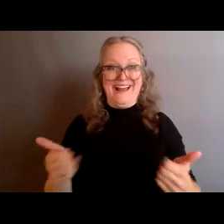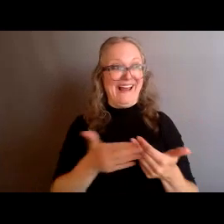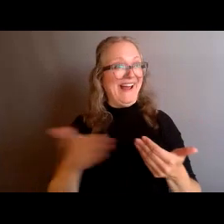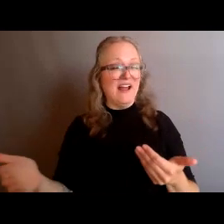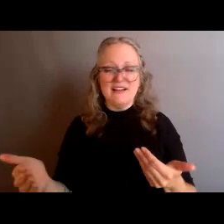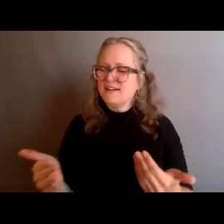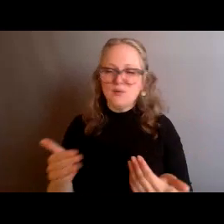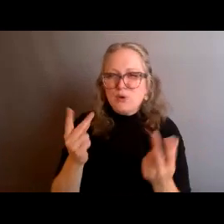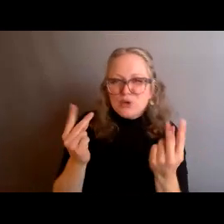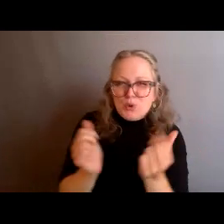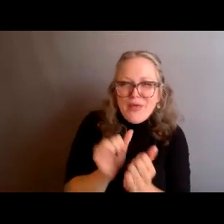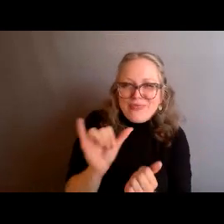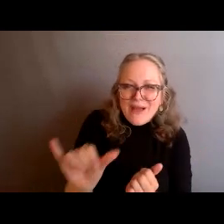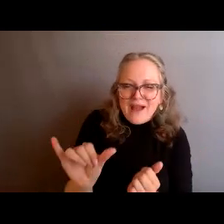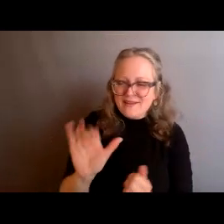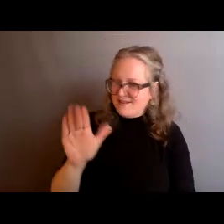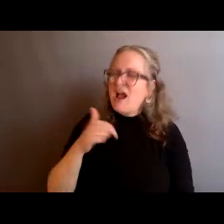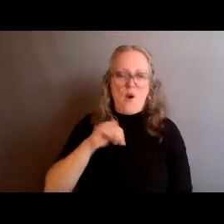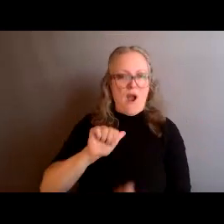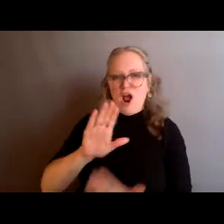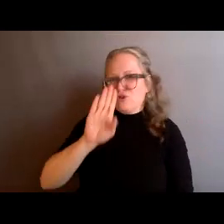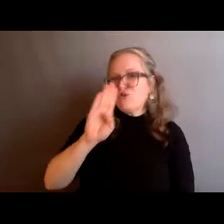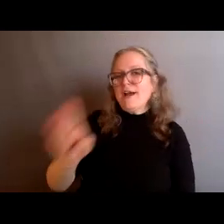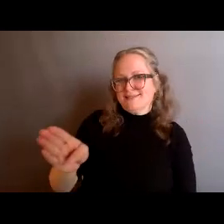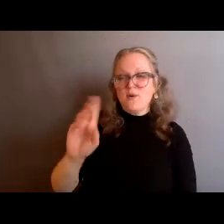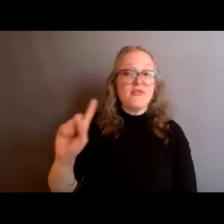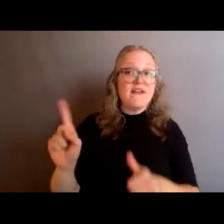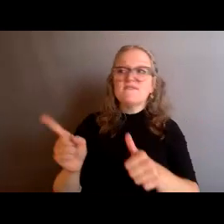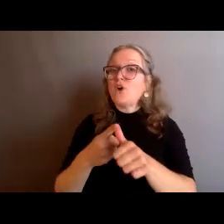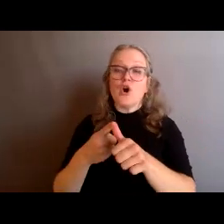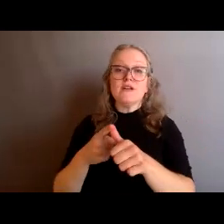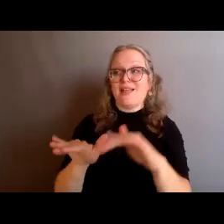Yeah, I pretty much addressed it when I when they 1st come out of the sound room, I want to